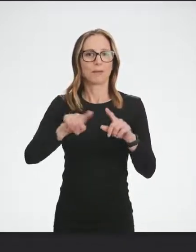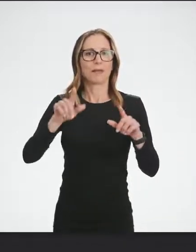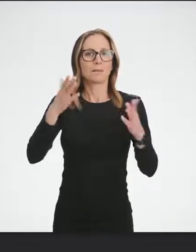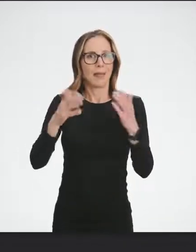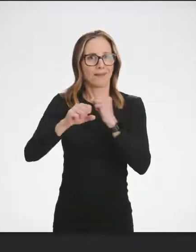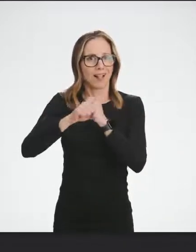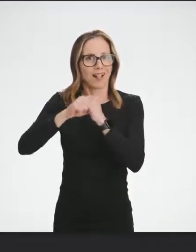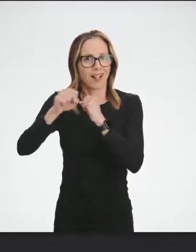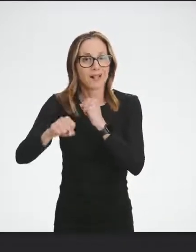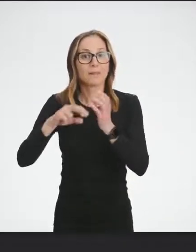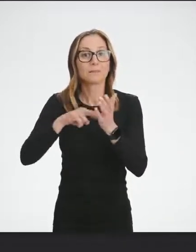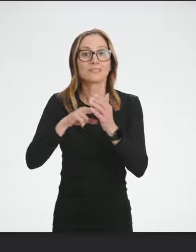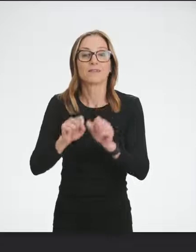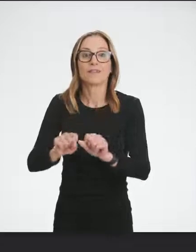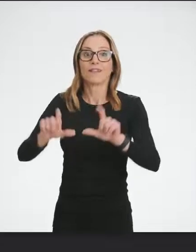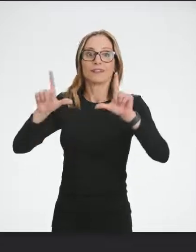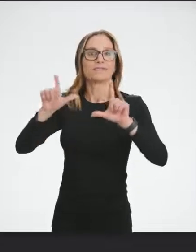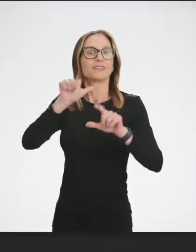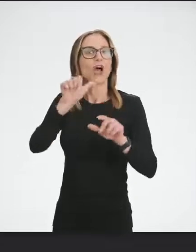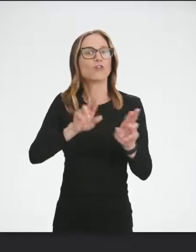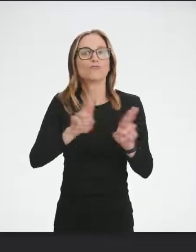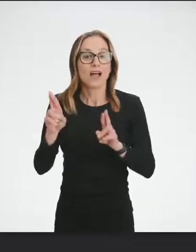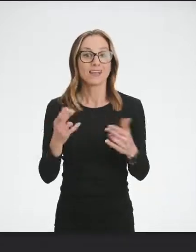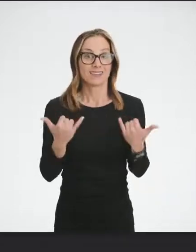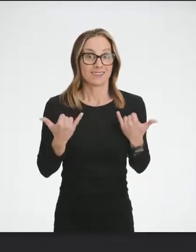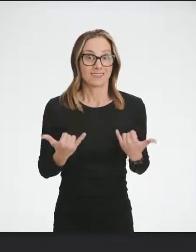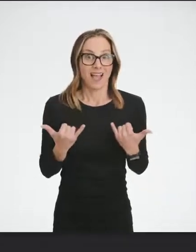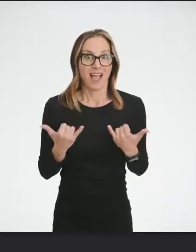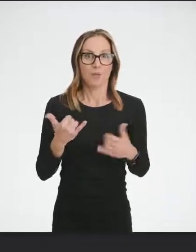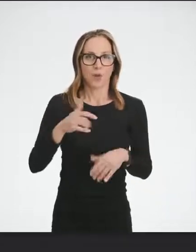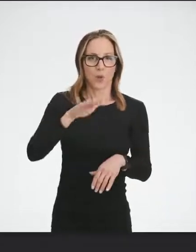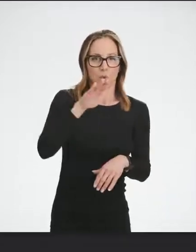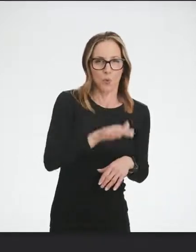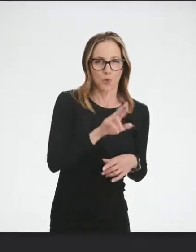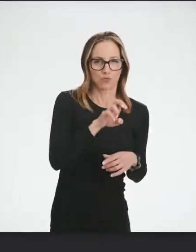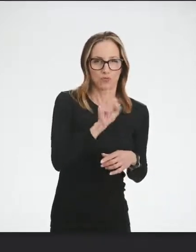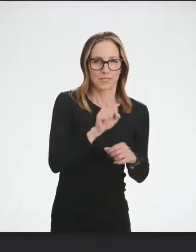Now, you can render the same complex scene at a lower resolution to meet the target frame